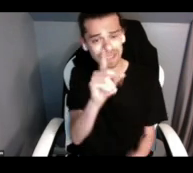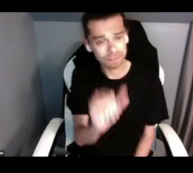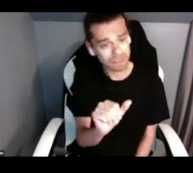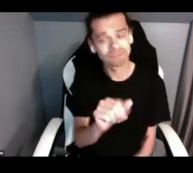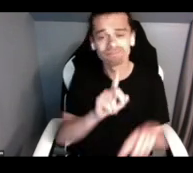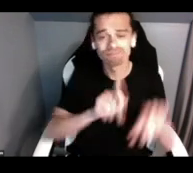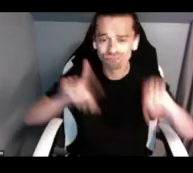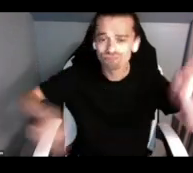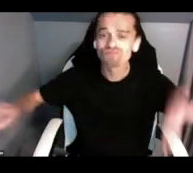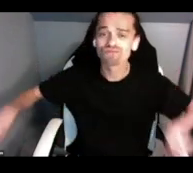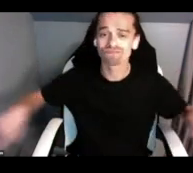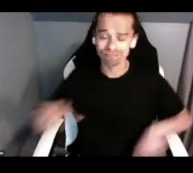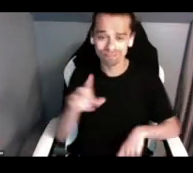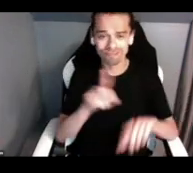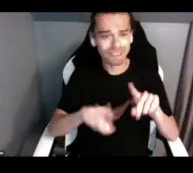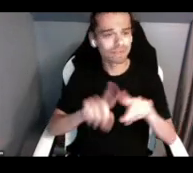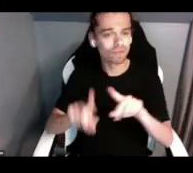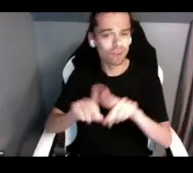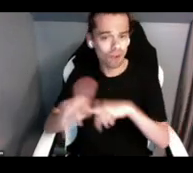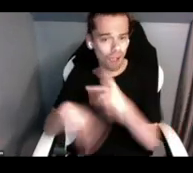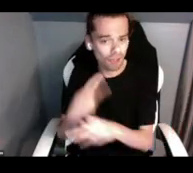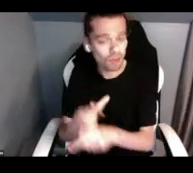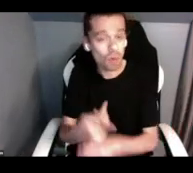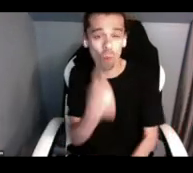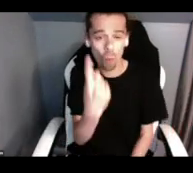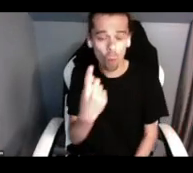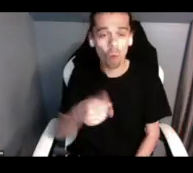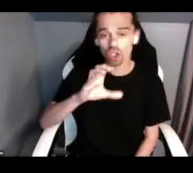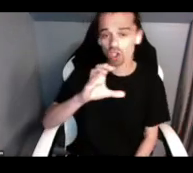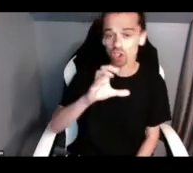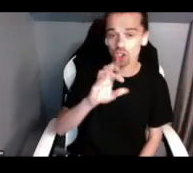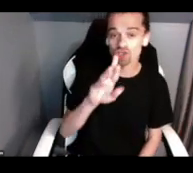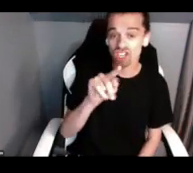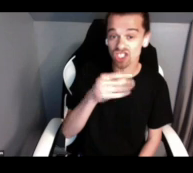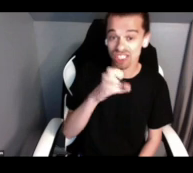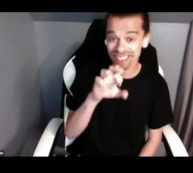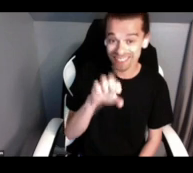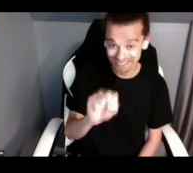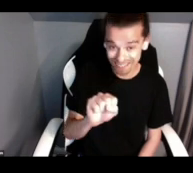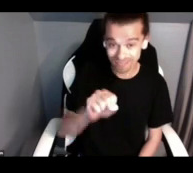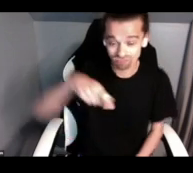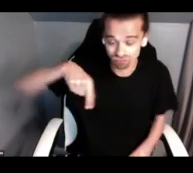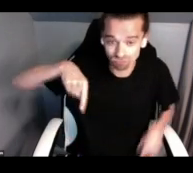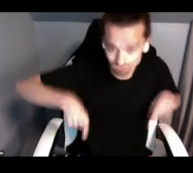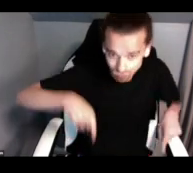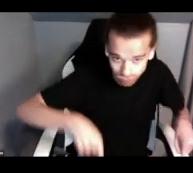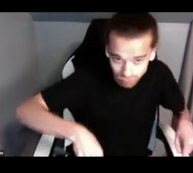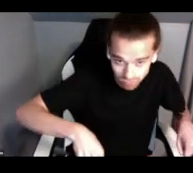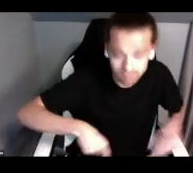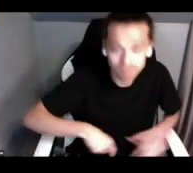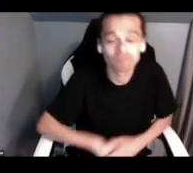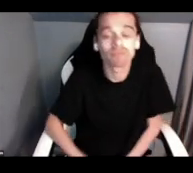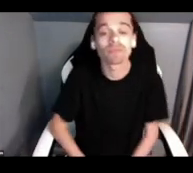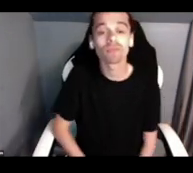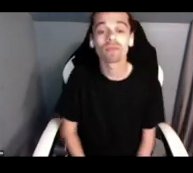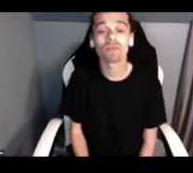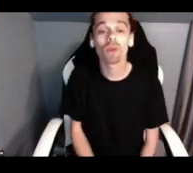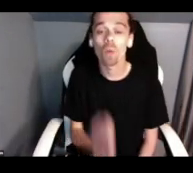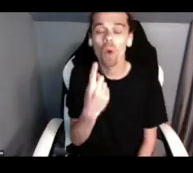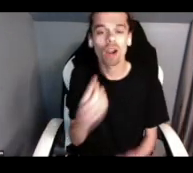One with crutches, one who offers prosthetics,